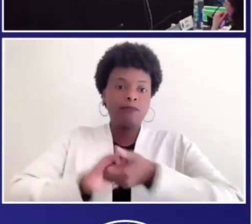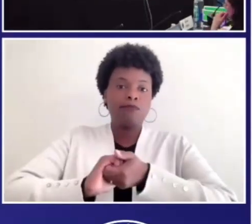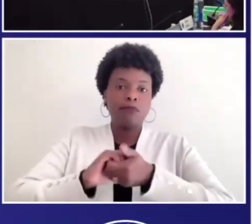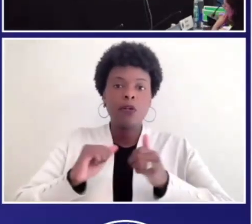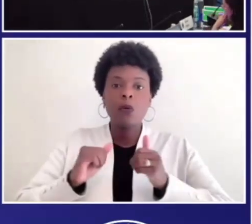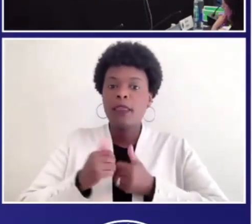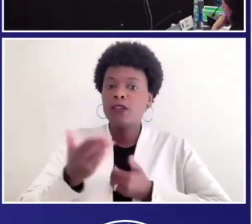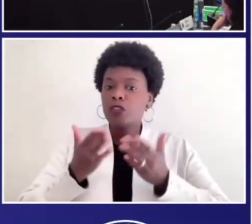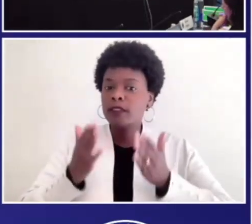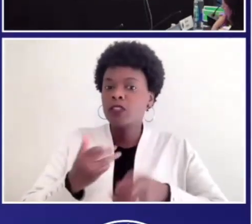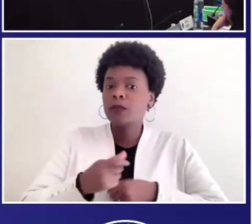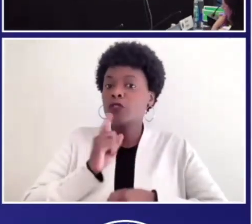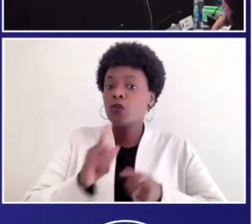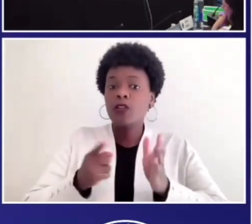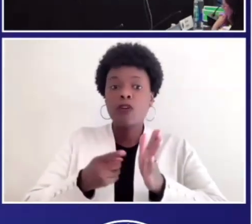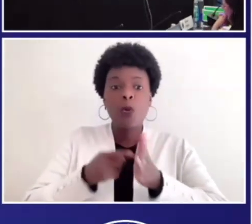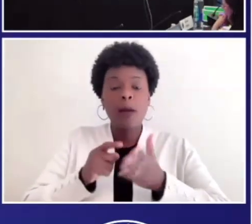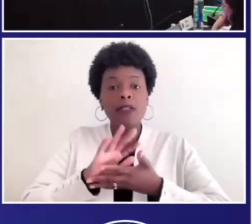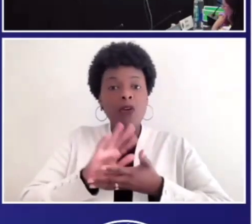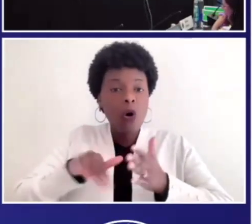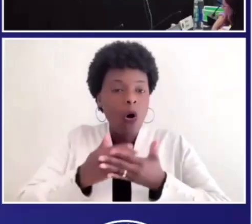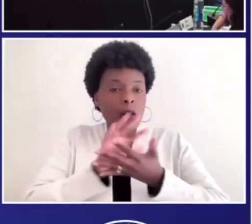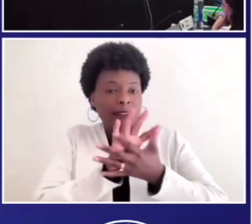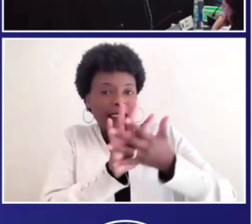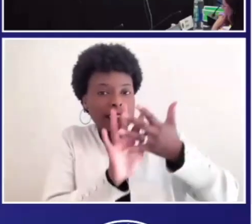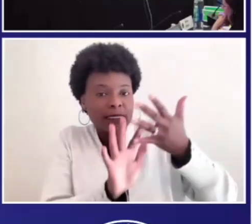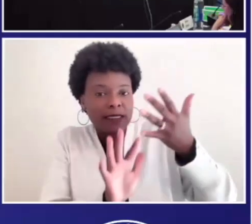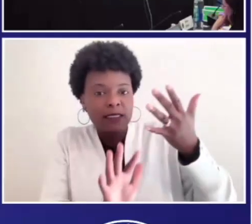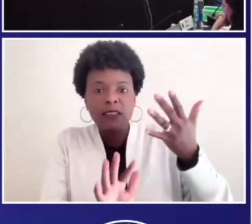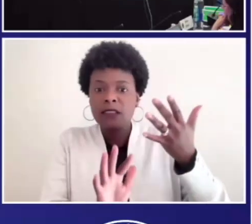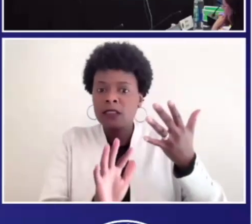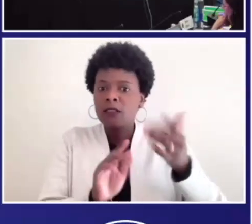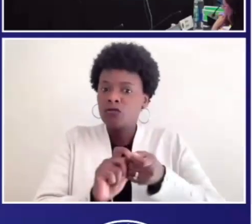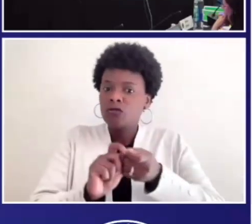these changes, these implementation pieces that have to be built because of our new